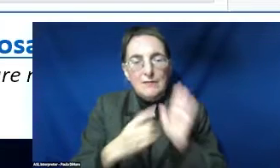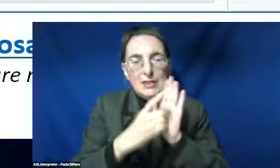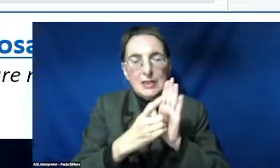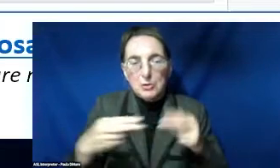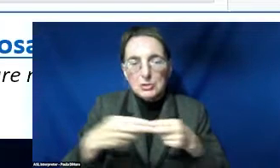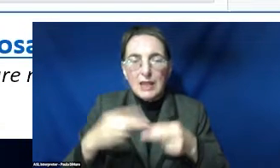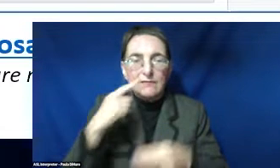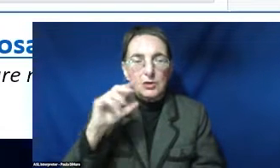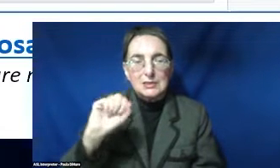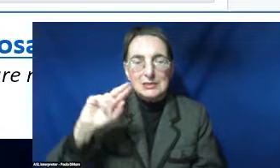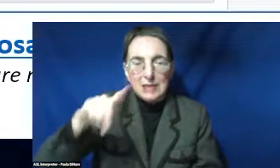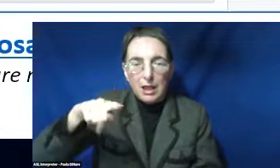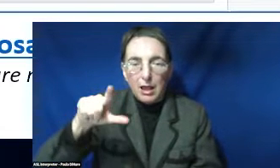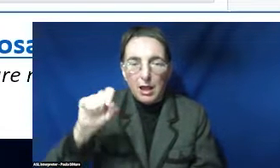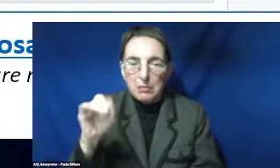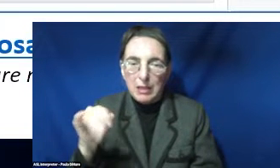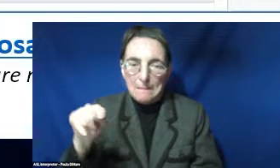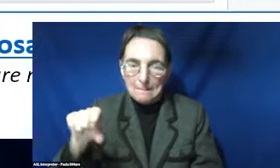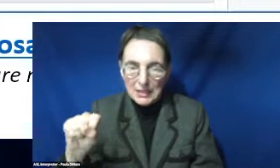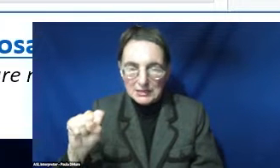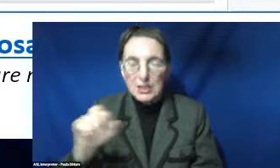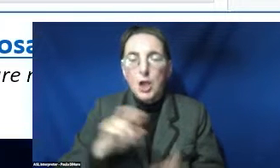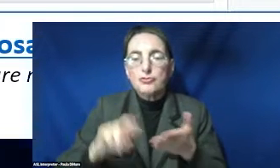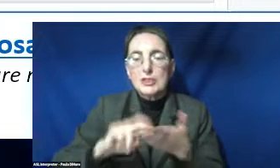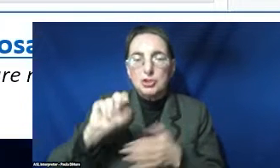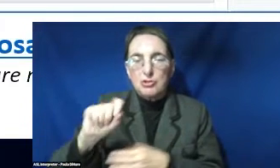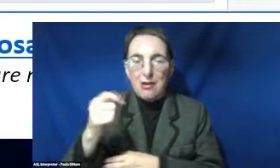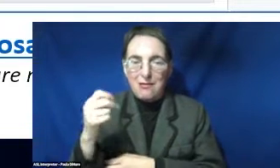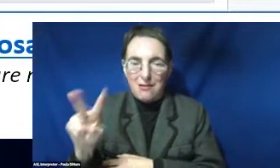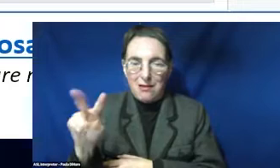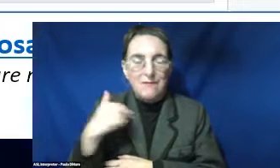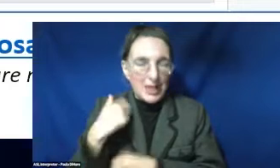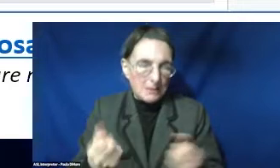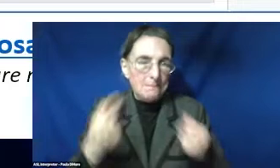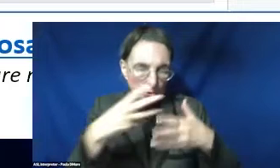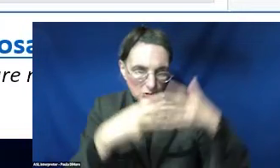So Research.gov has multiple demo sites. We have one for proposal preparation.